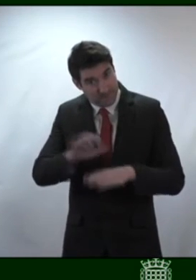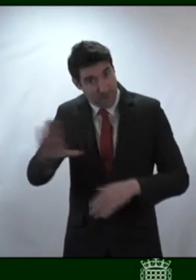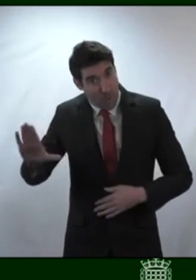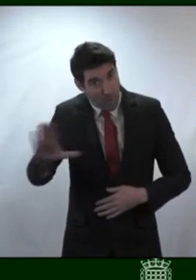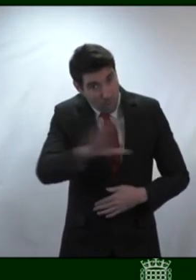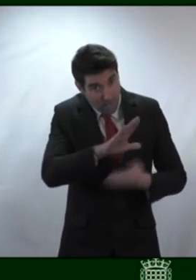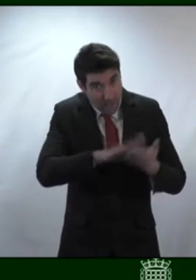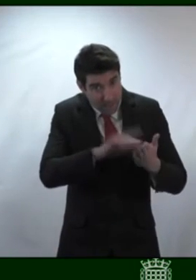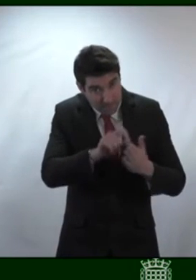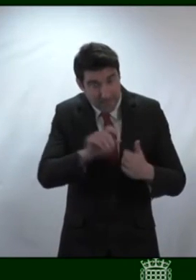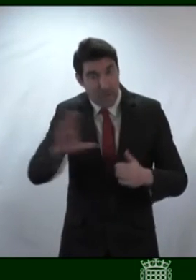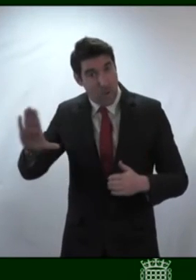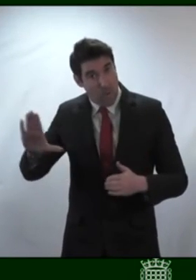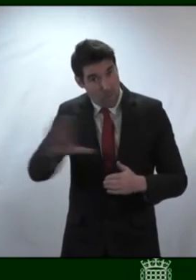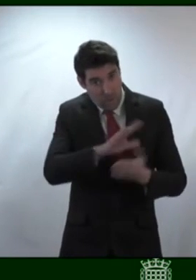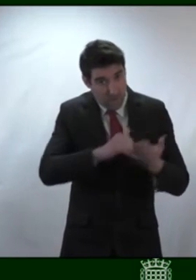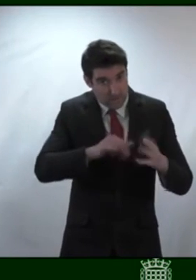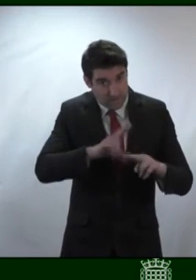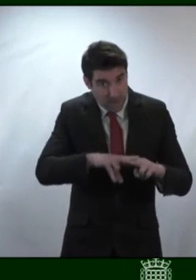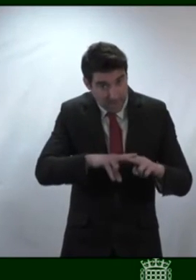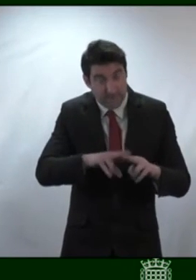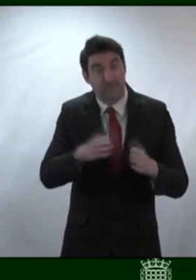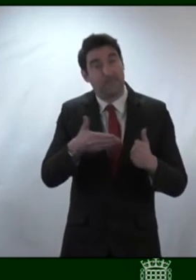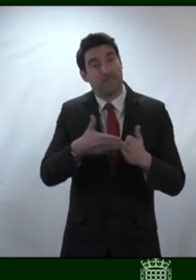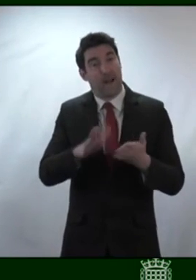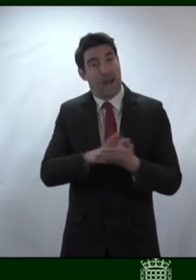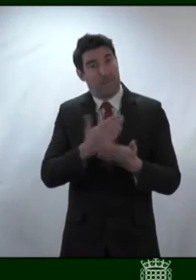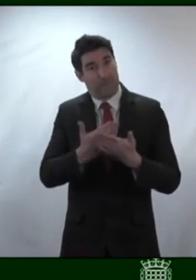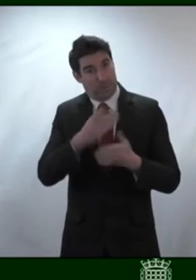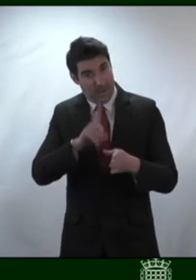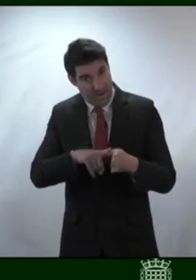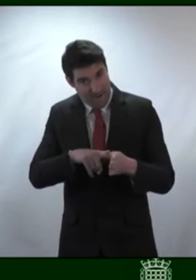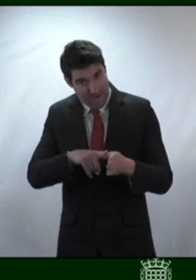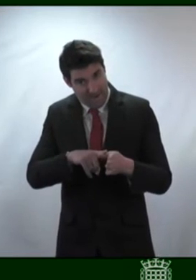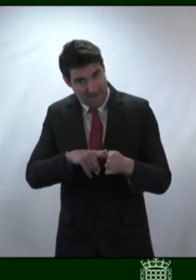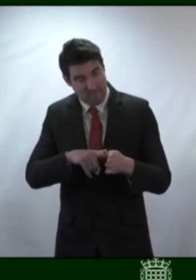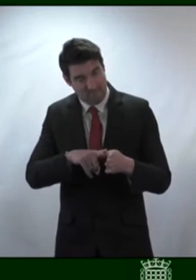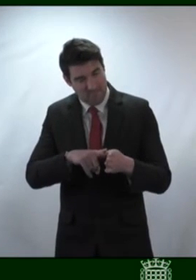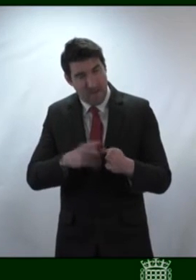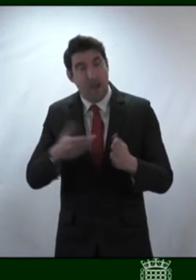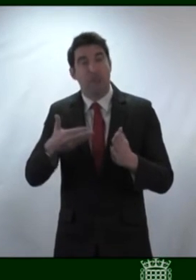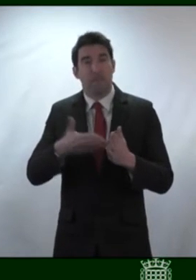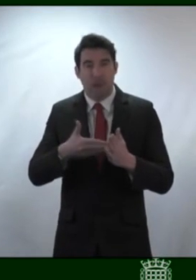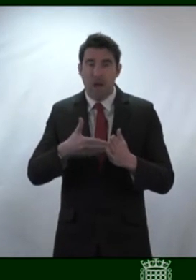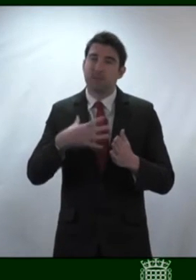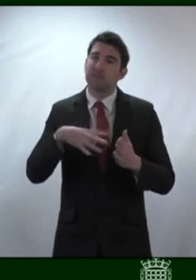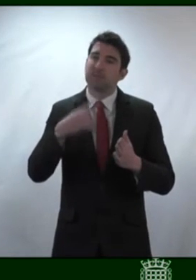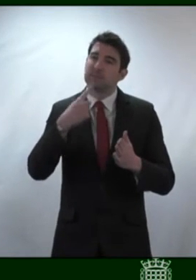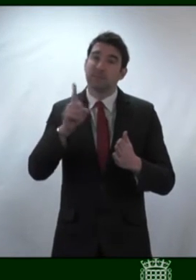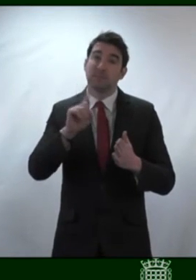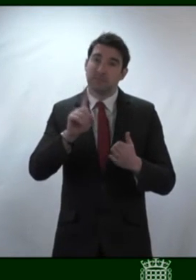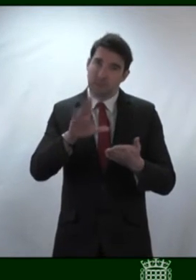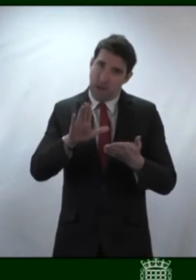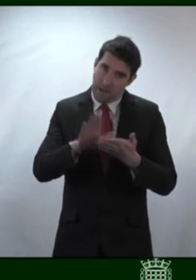join me in sending our warmest wishes to all our armed forces, both in the United Kingdom